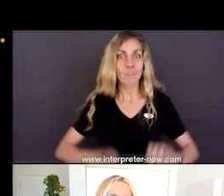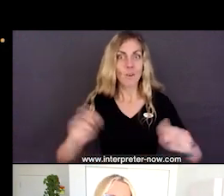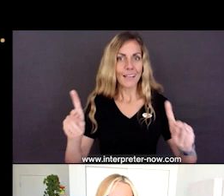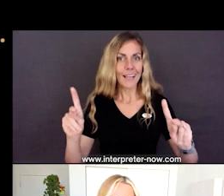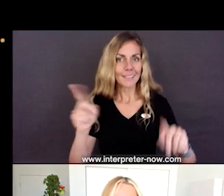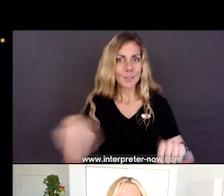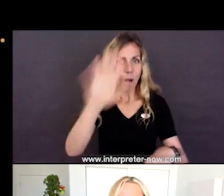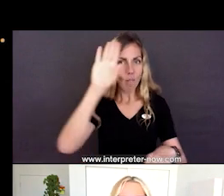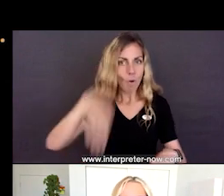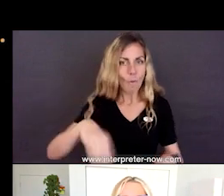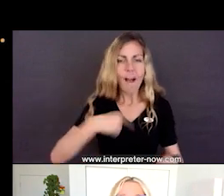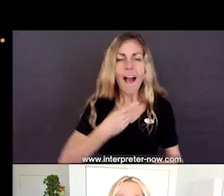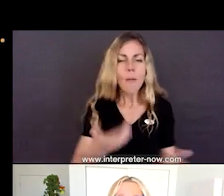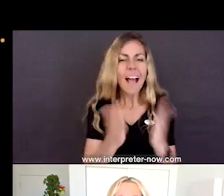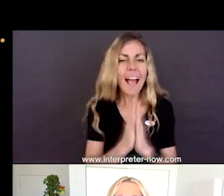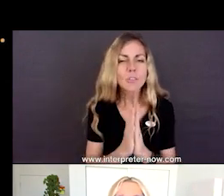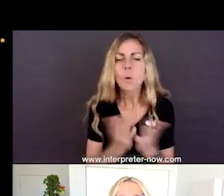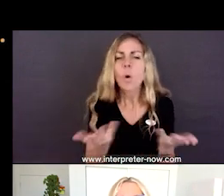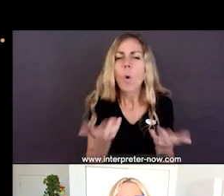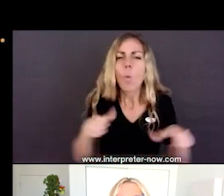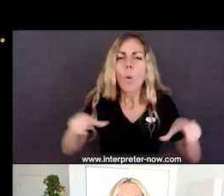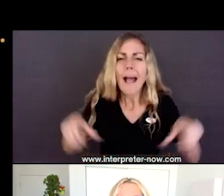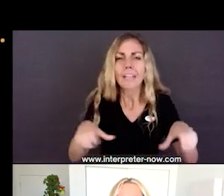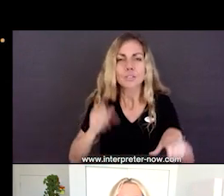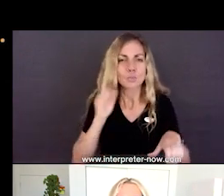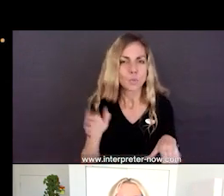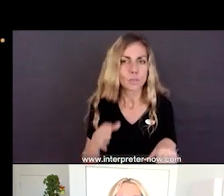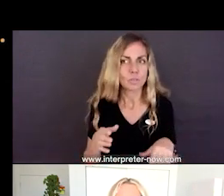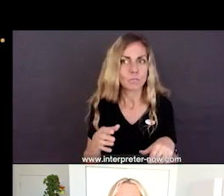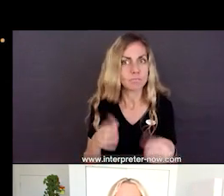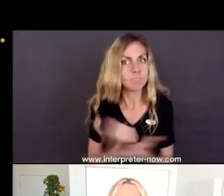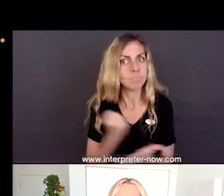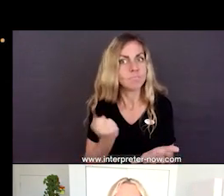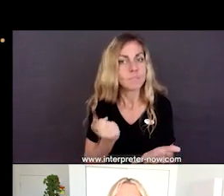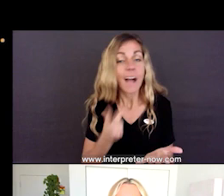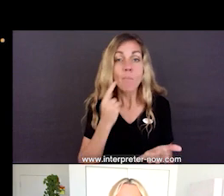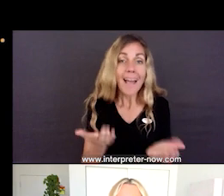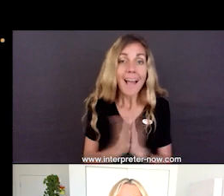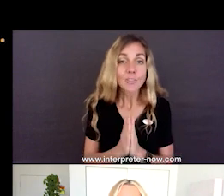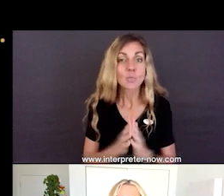You all know that I'm going to ask you what action you will take. I'm going to ask you to take an action.